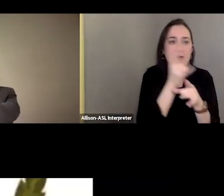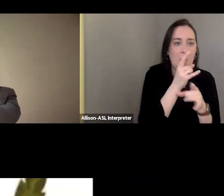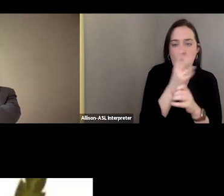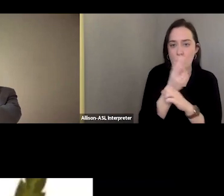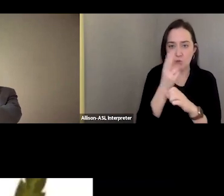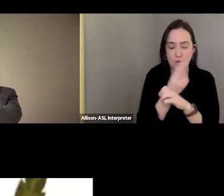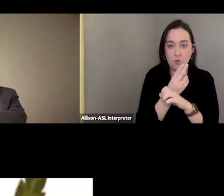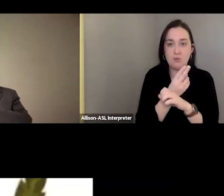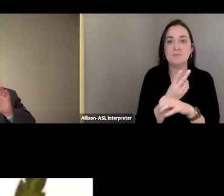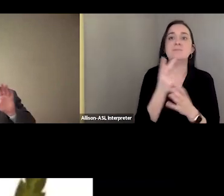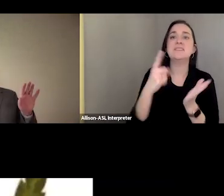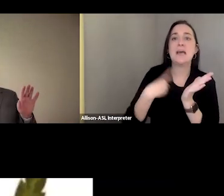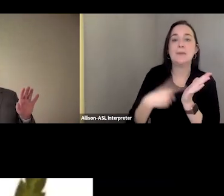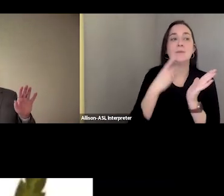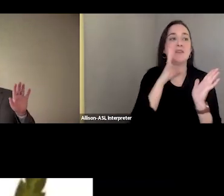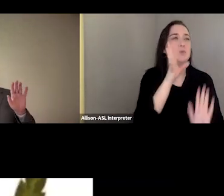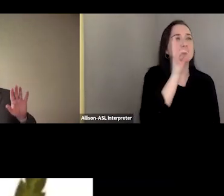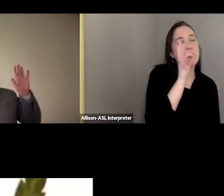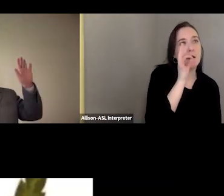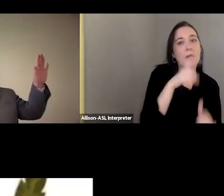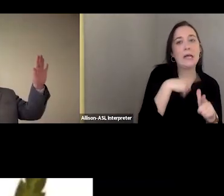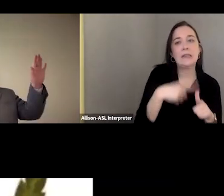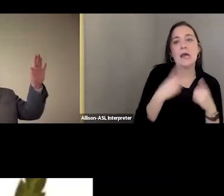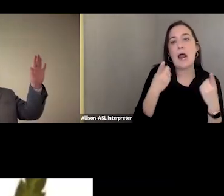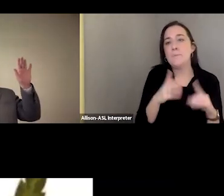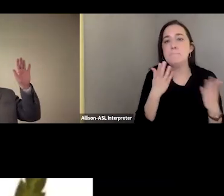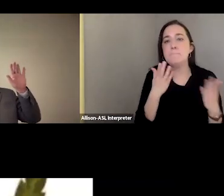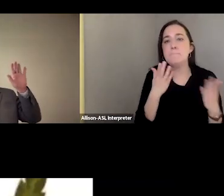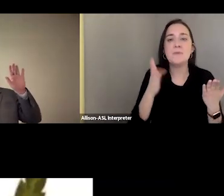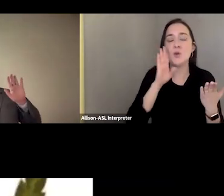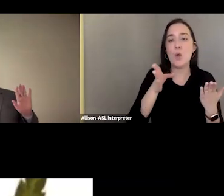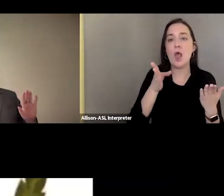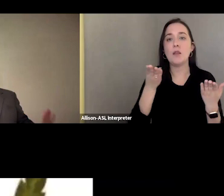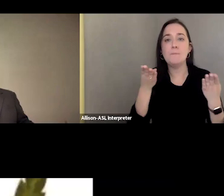then sports gamble, and then maybe either as a celebratory way or sometimes as a,